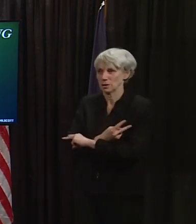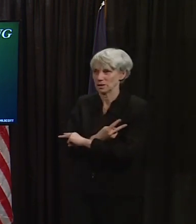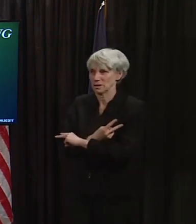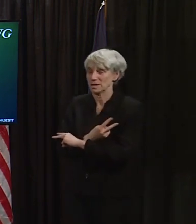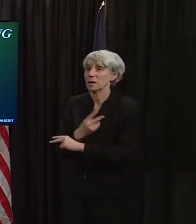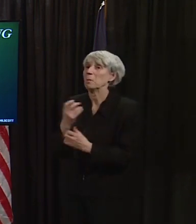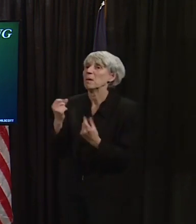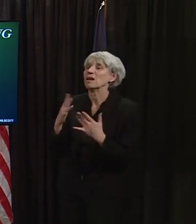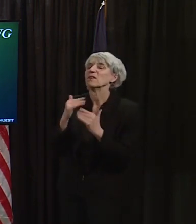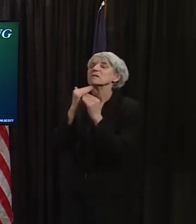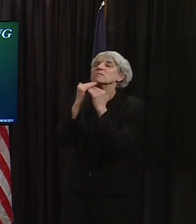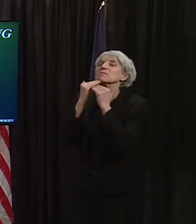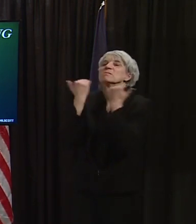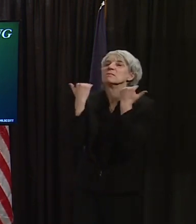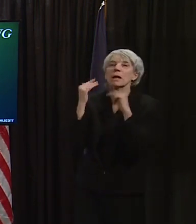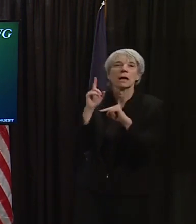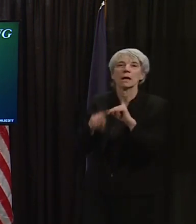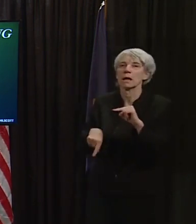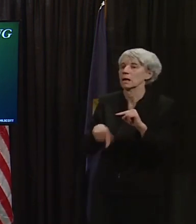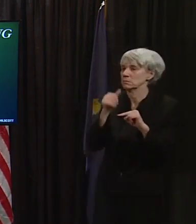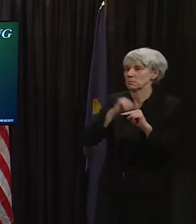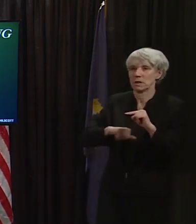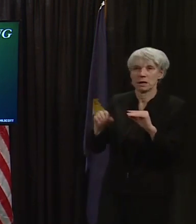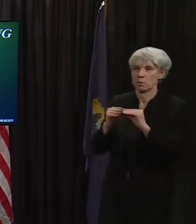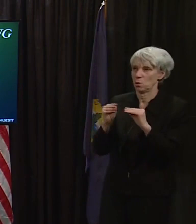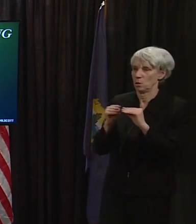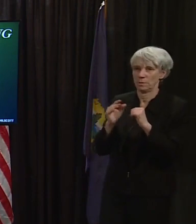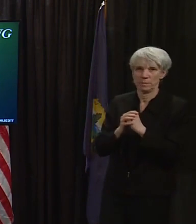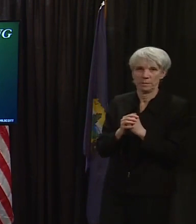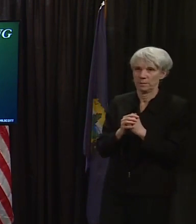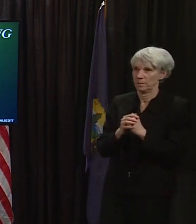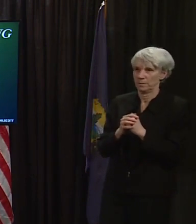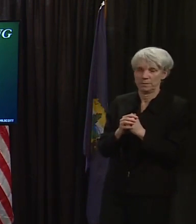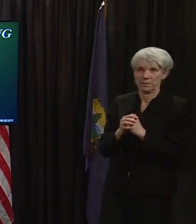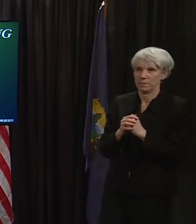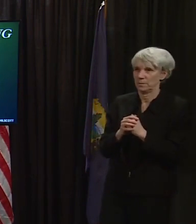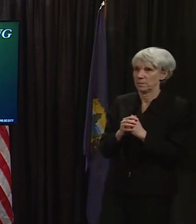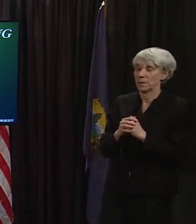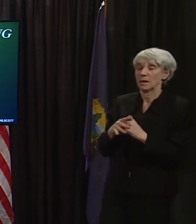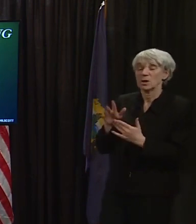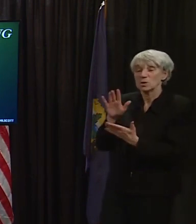The work done in schools to create line lists and to painstakingly contact